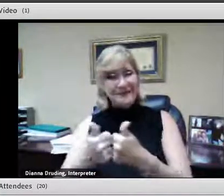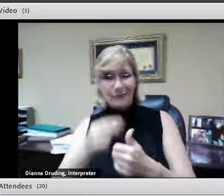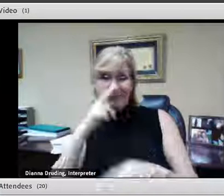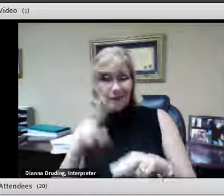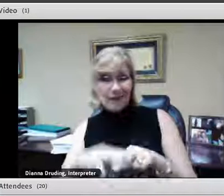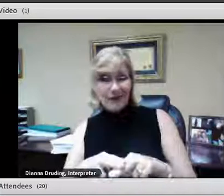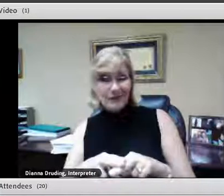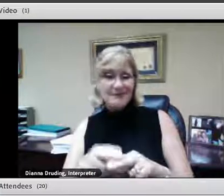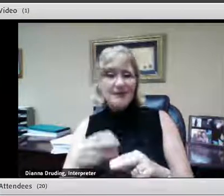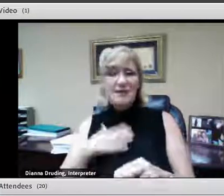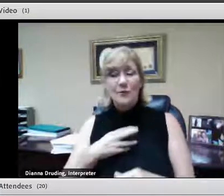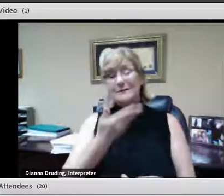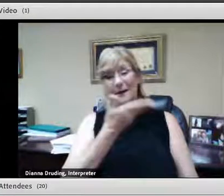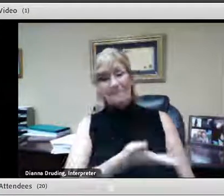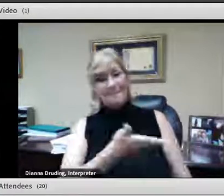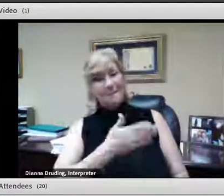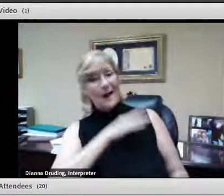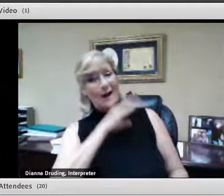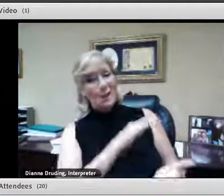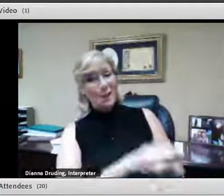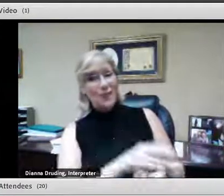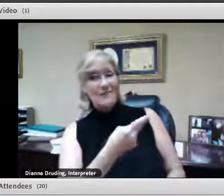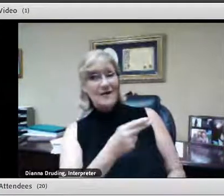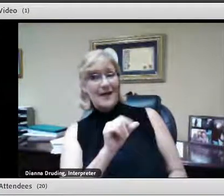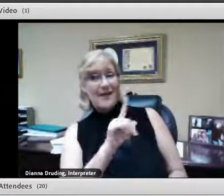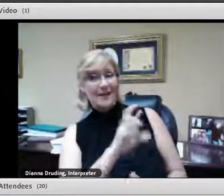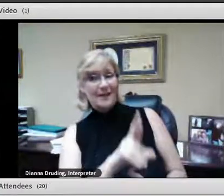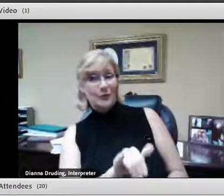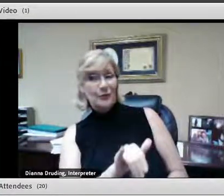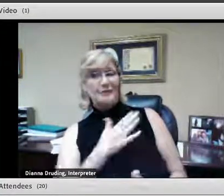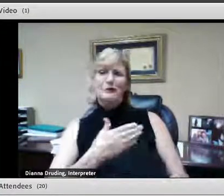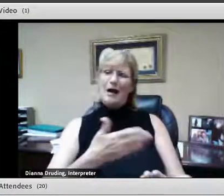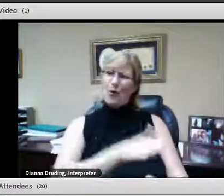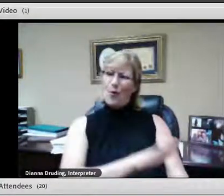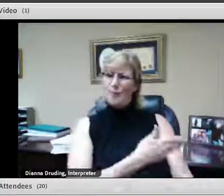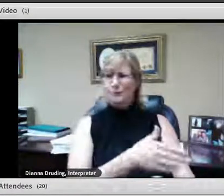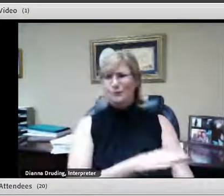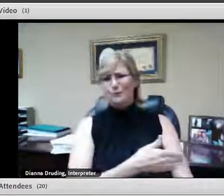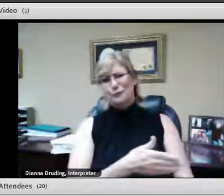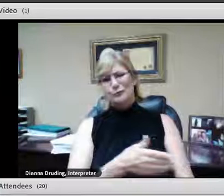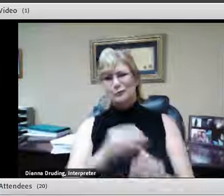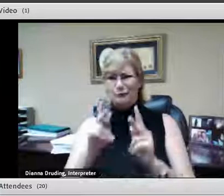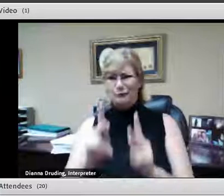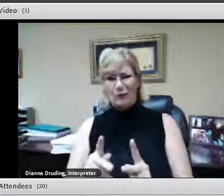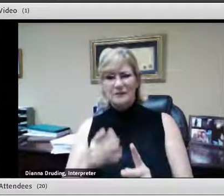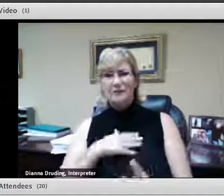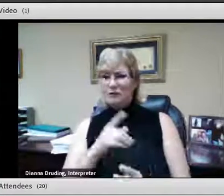And sitting next to me is my lovely wife, Hilary. She's our Music Guru at Full STEAM Ahead. She's got one year on me in experience